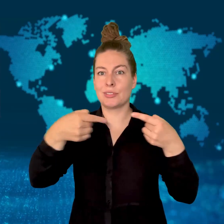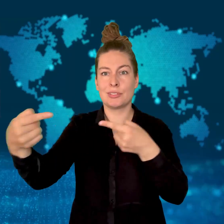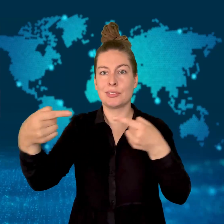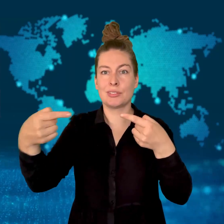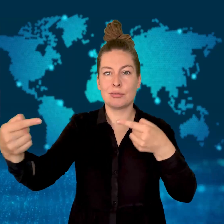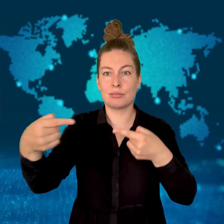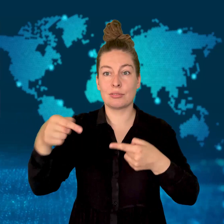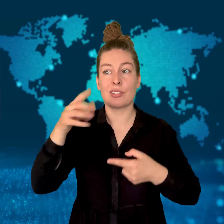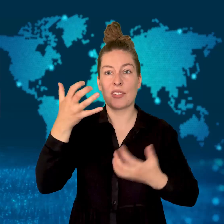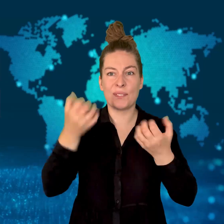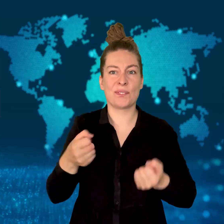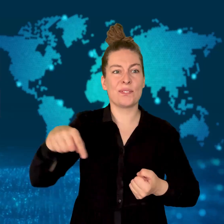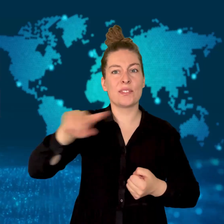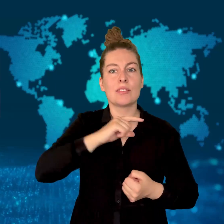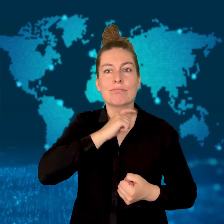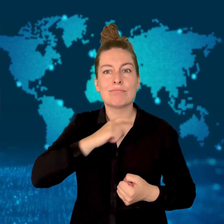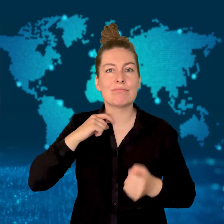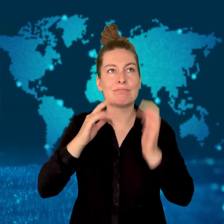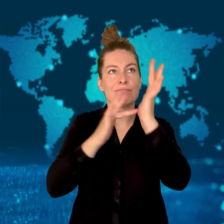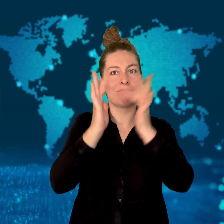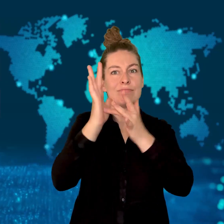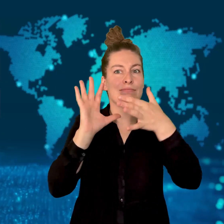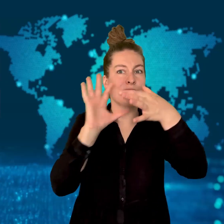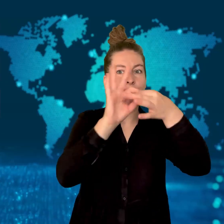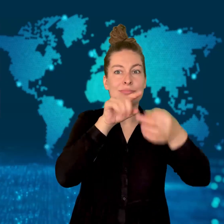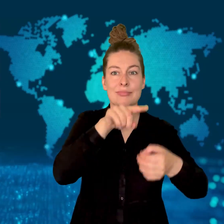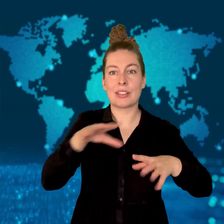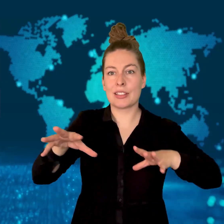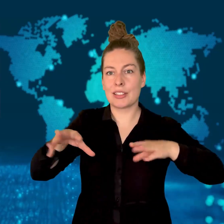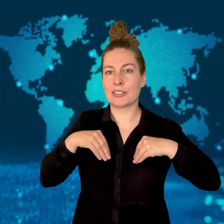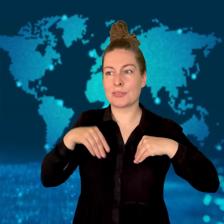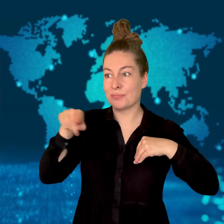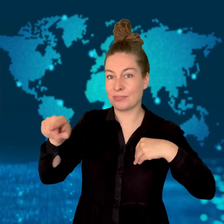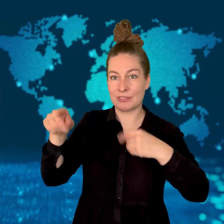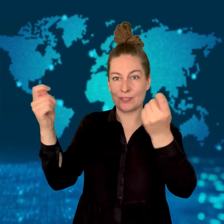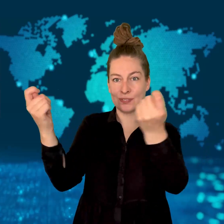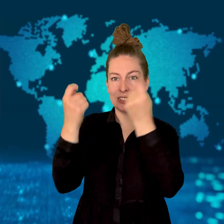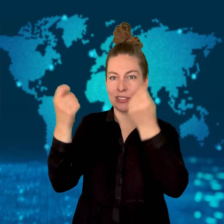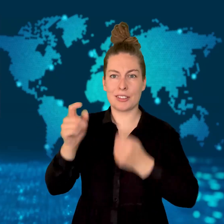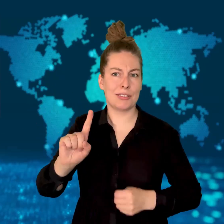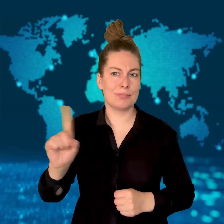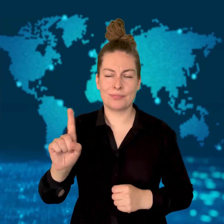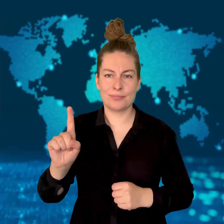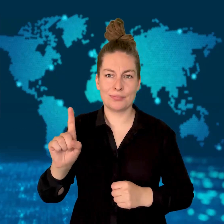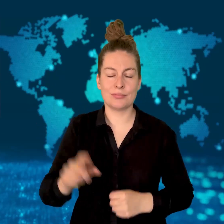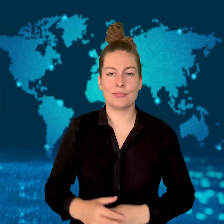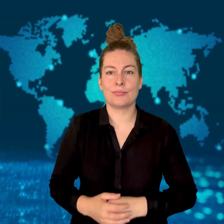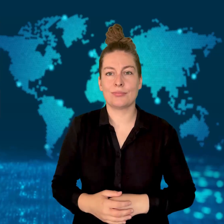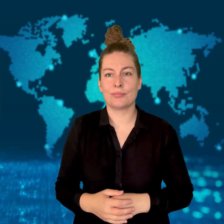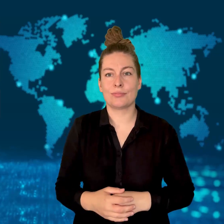Right wing politicians and local churches have been involved as well.